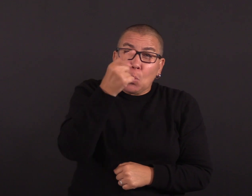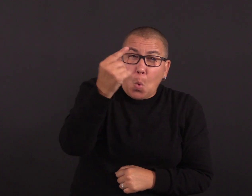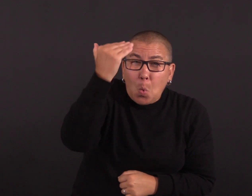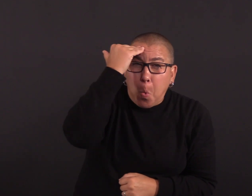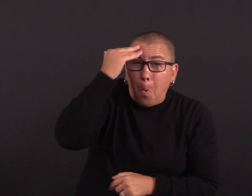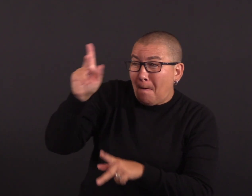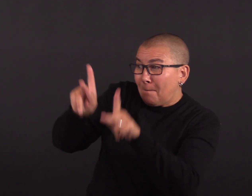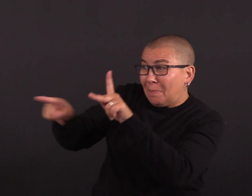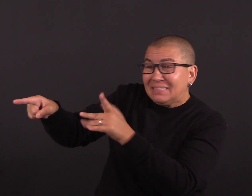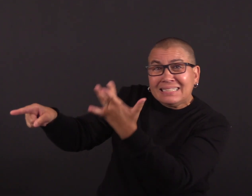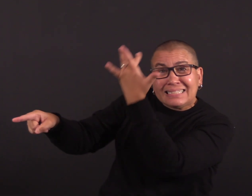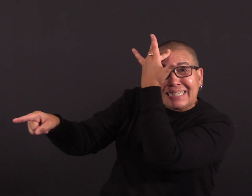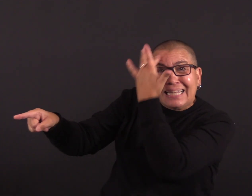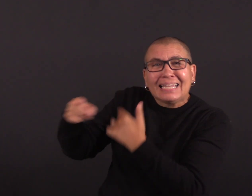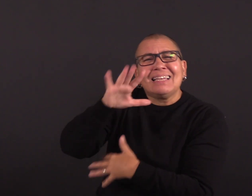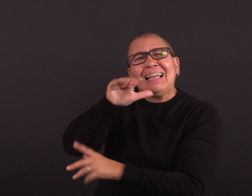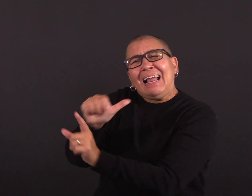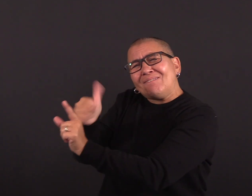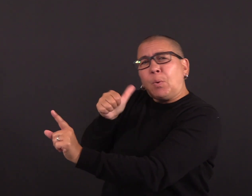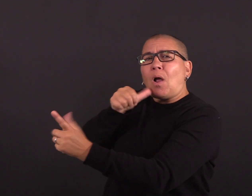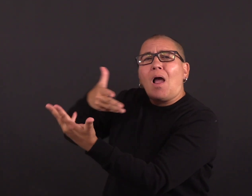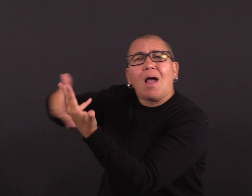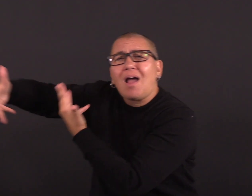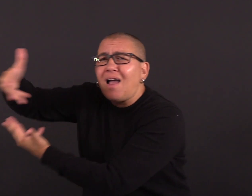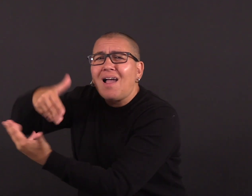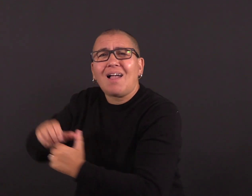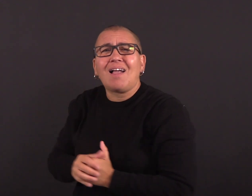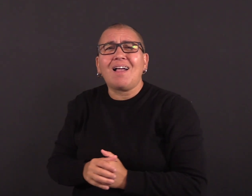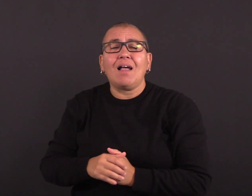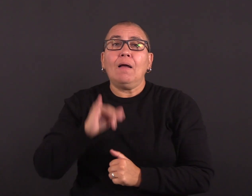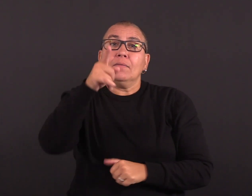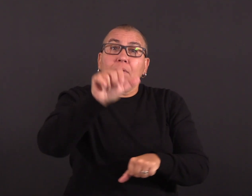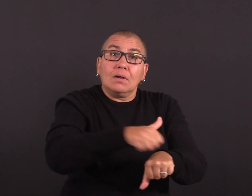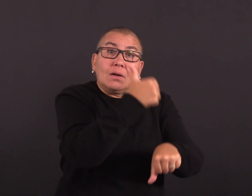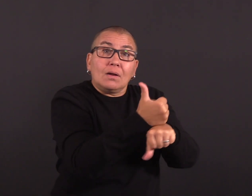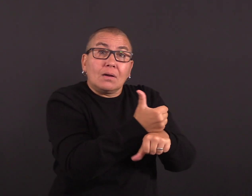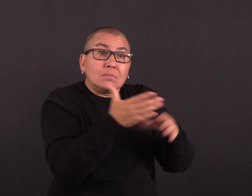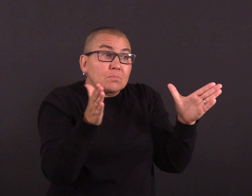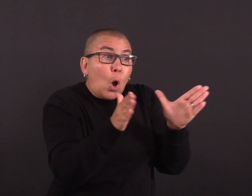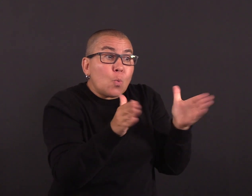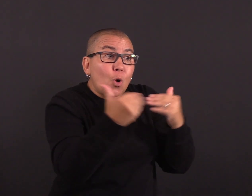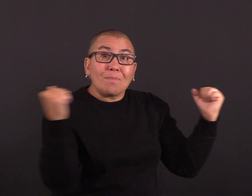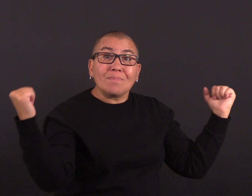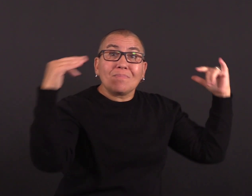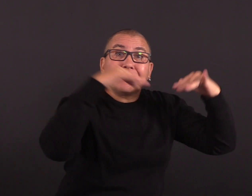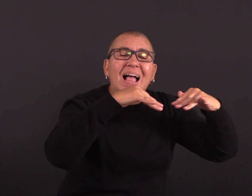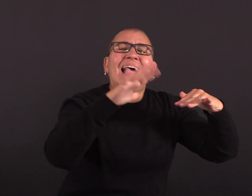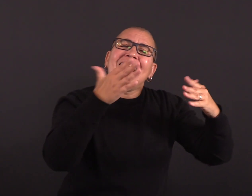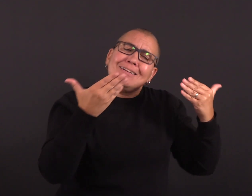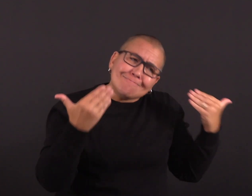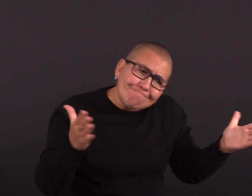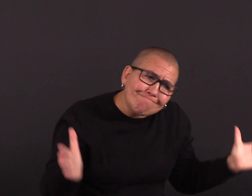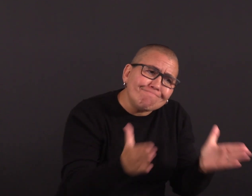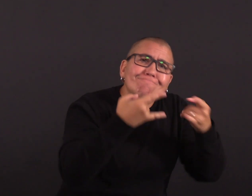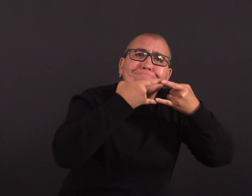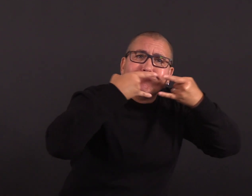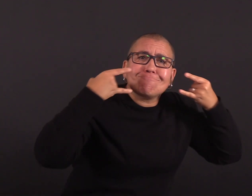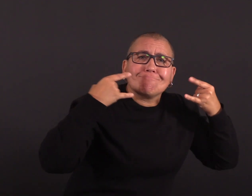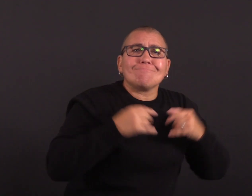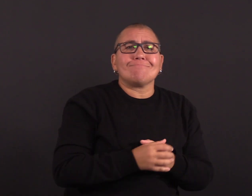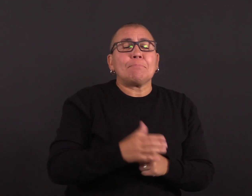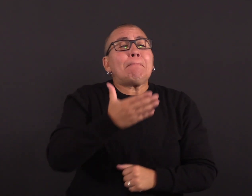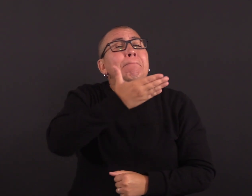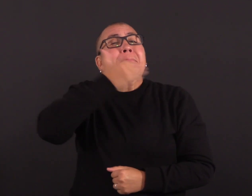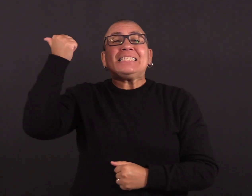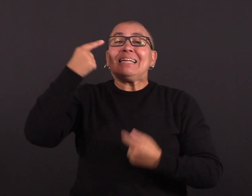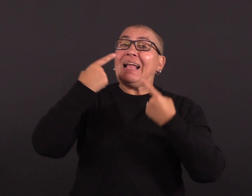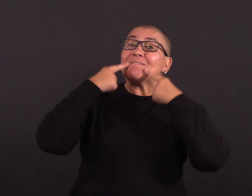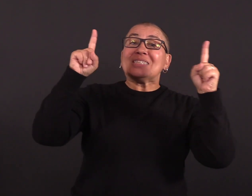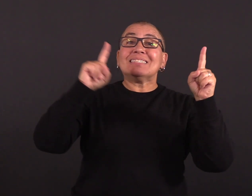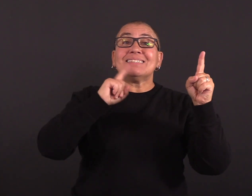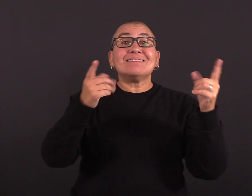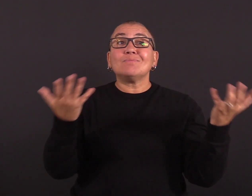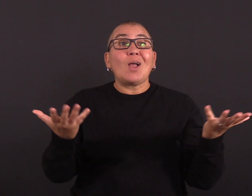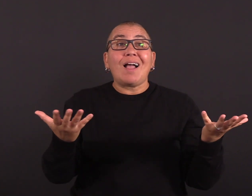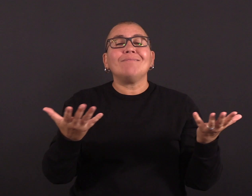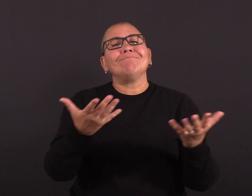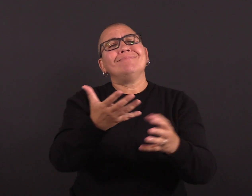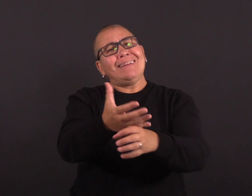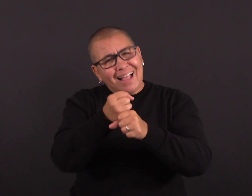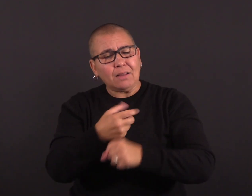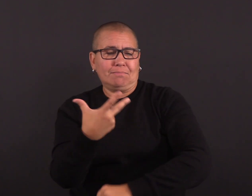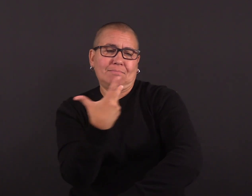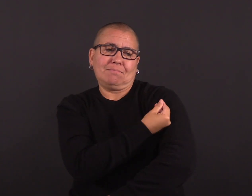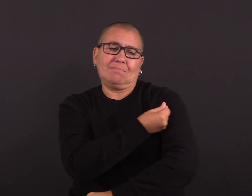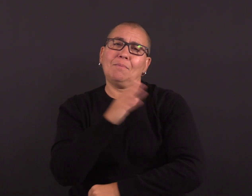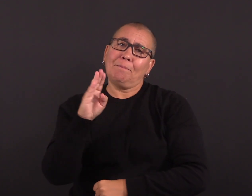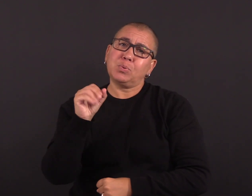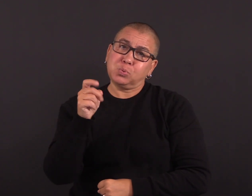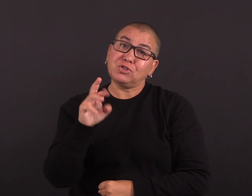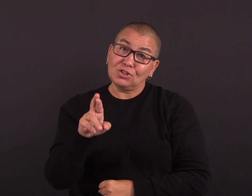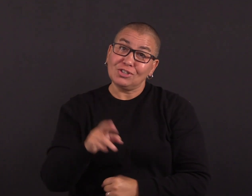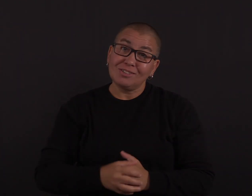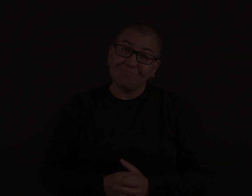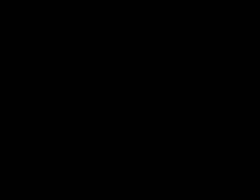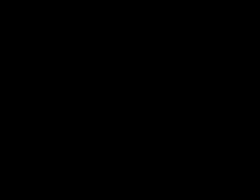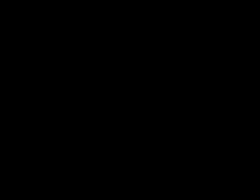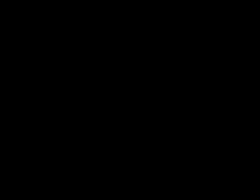can help, but "COVID-19 vaccination is the most effective tool for prevention,” Dr. Roberts says.